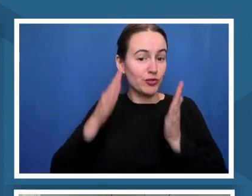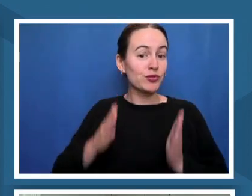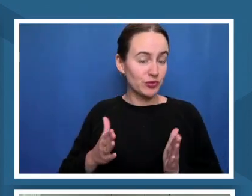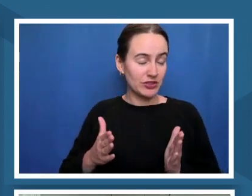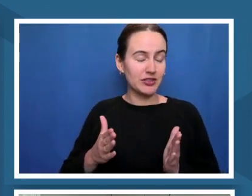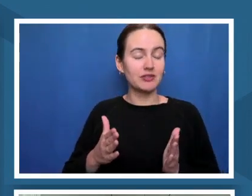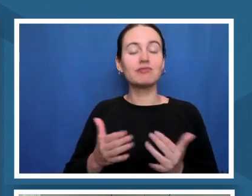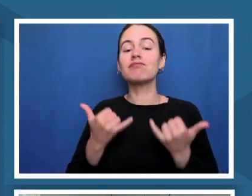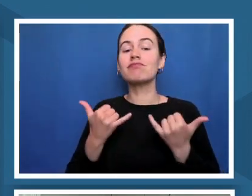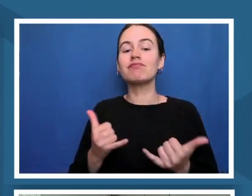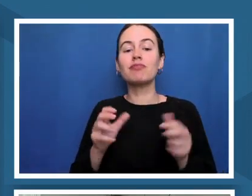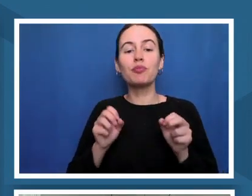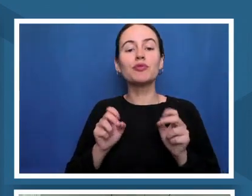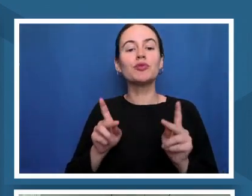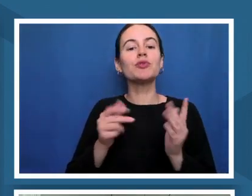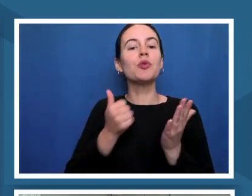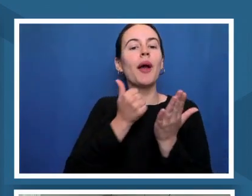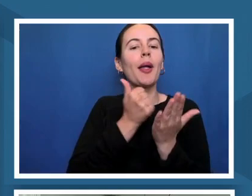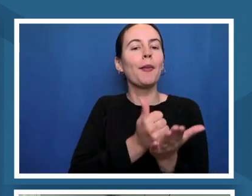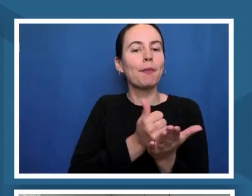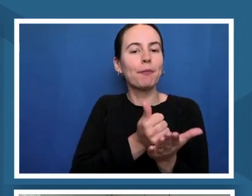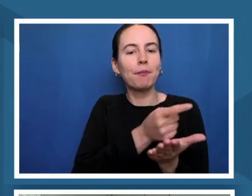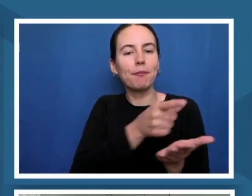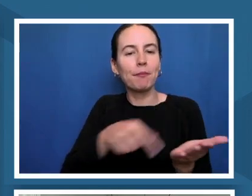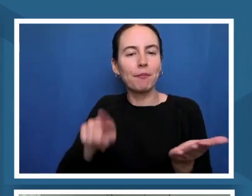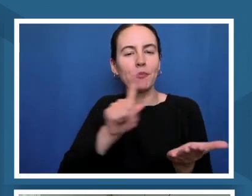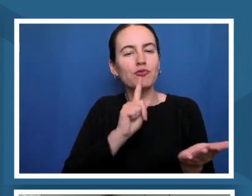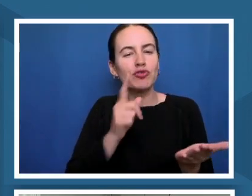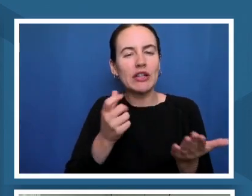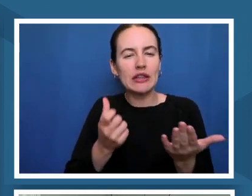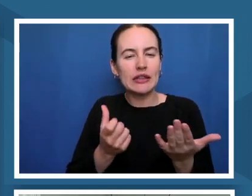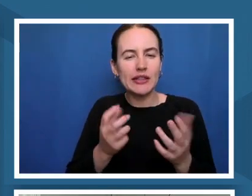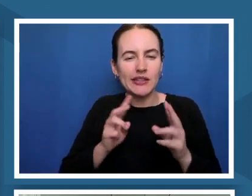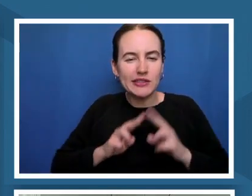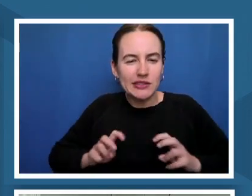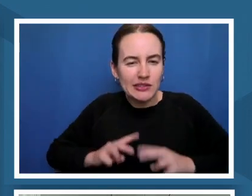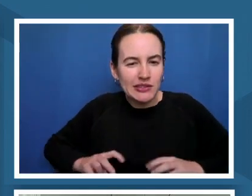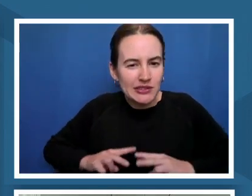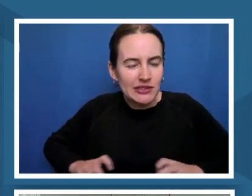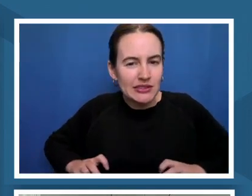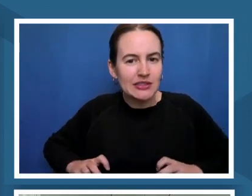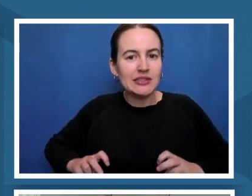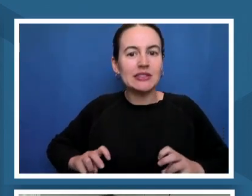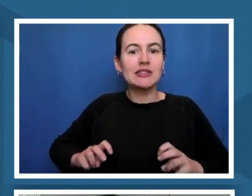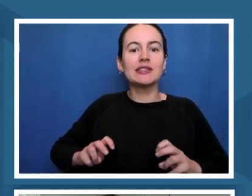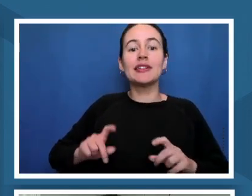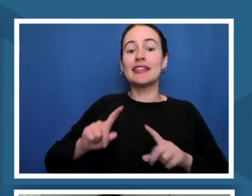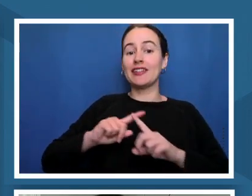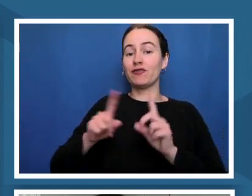to help them unpack